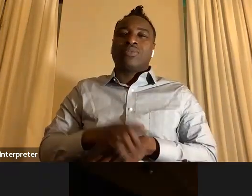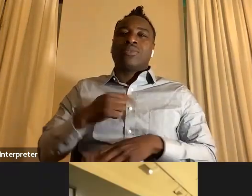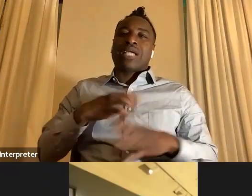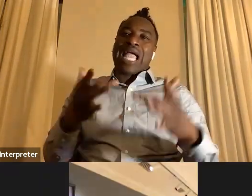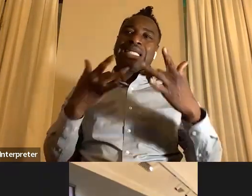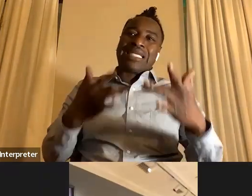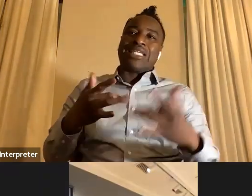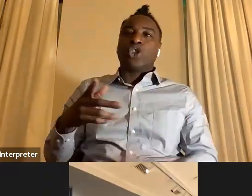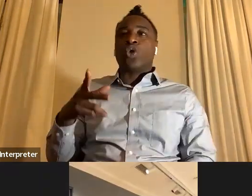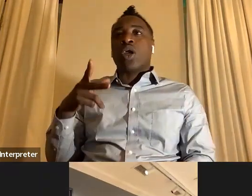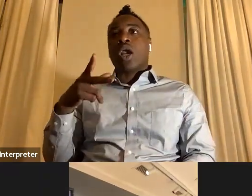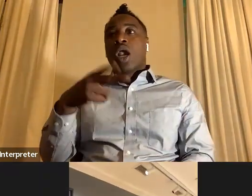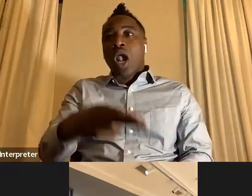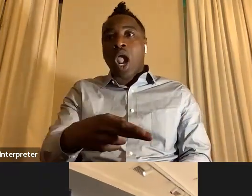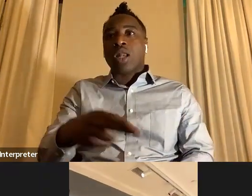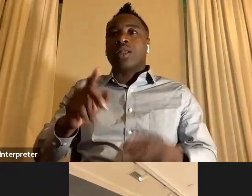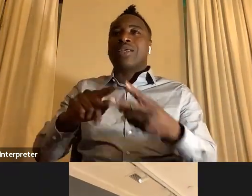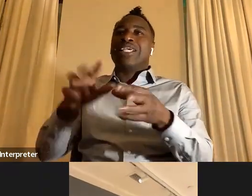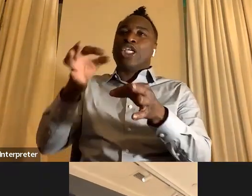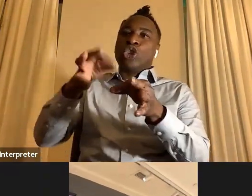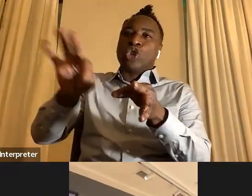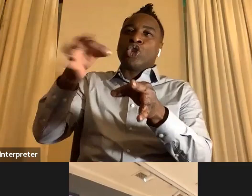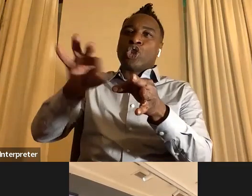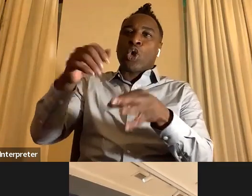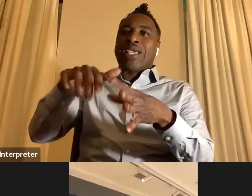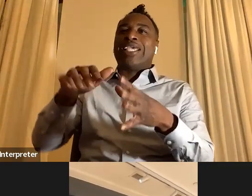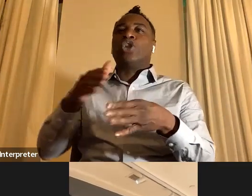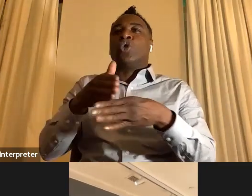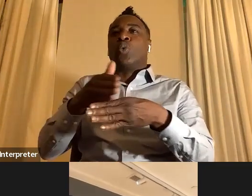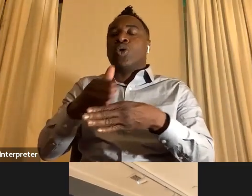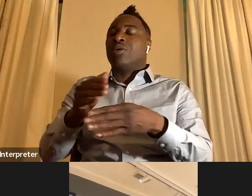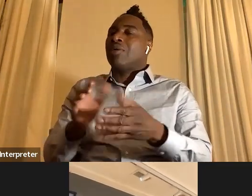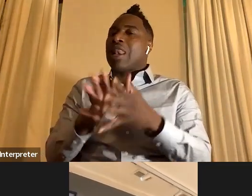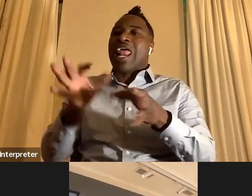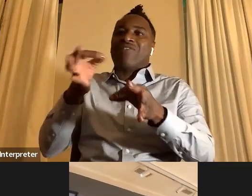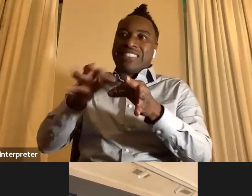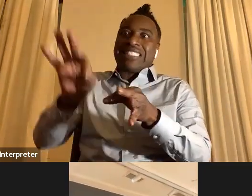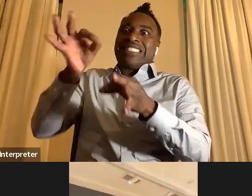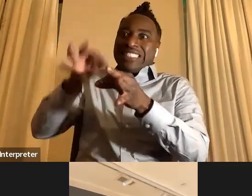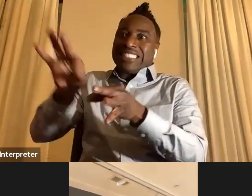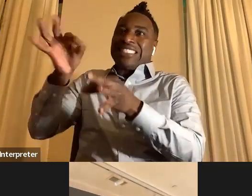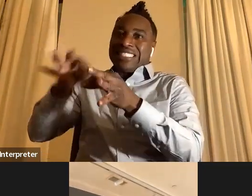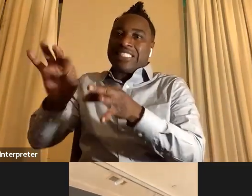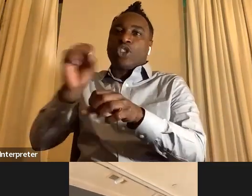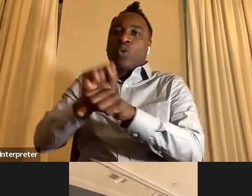So into wood. There's a lot of stitch work that goes into it. And I and other objects with the work.